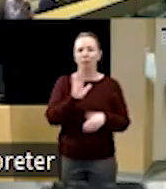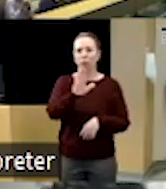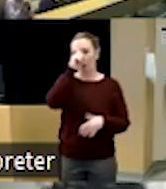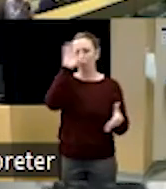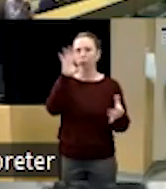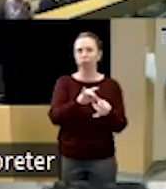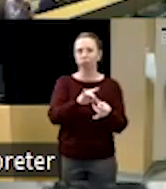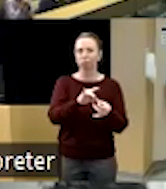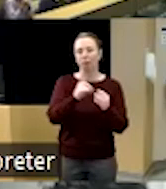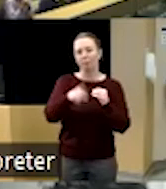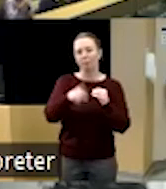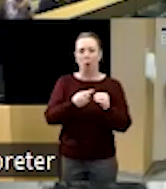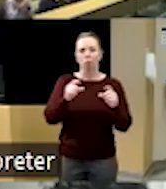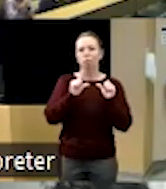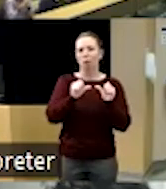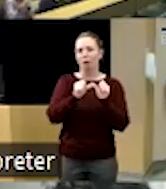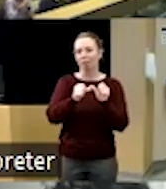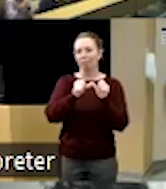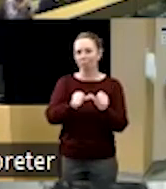um and it's just going to pop up here so we will welcome everybody